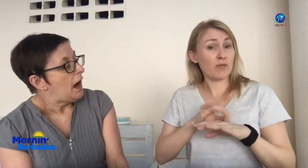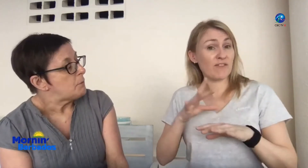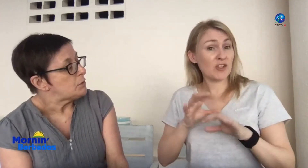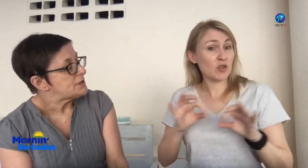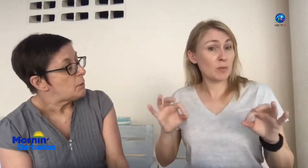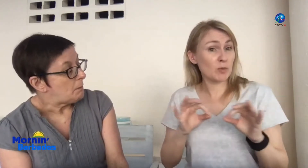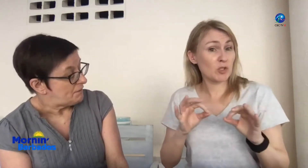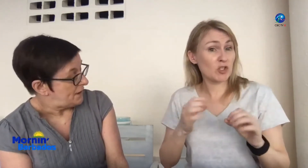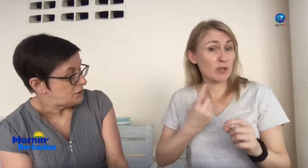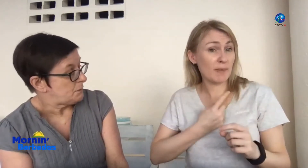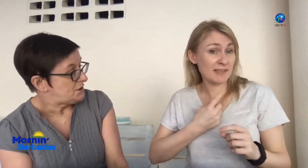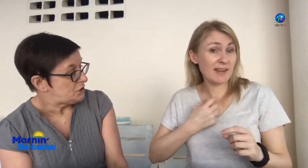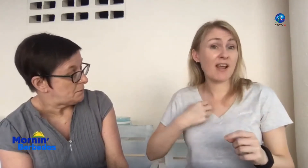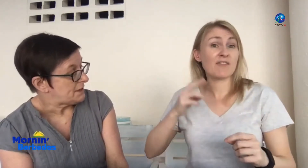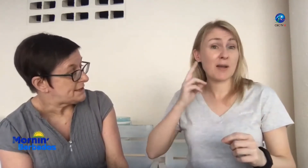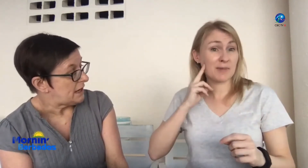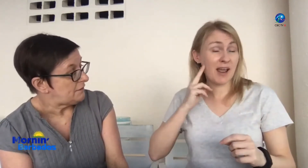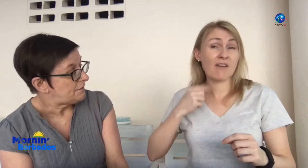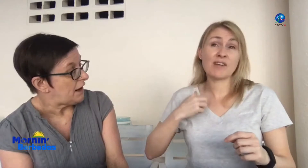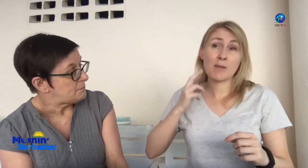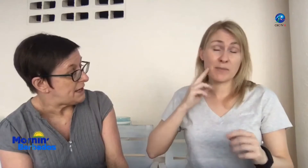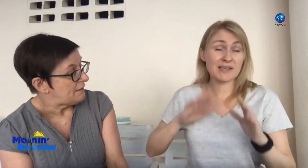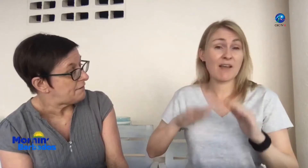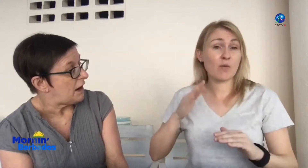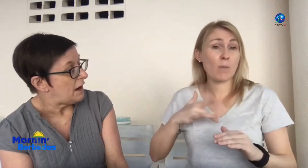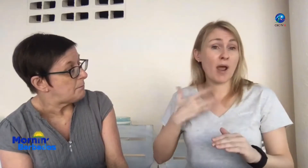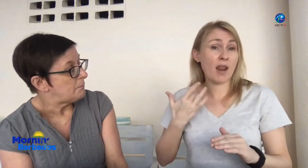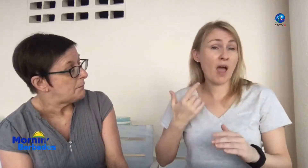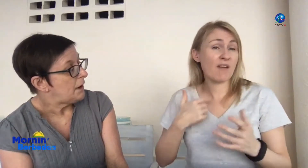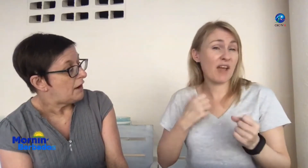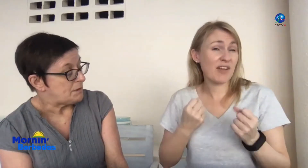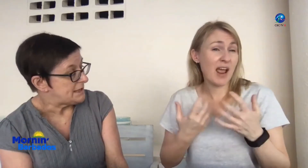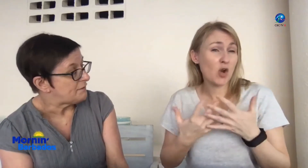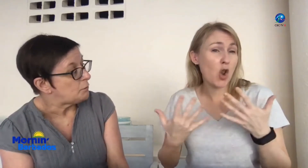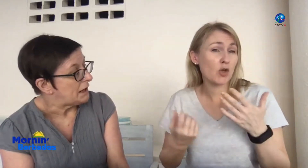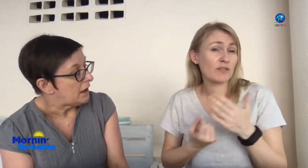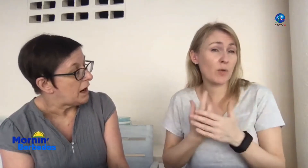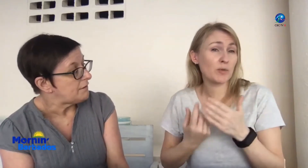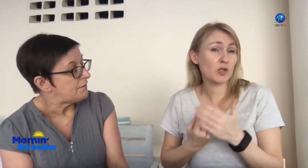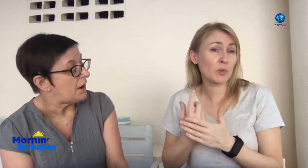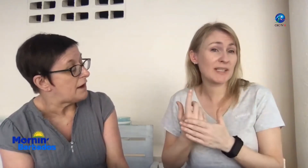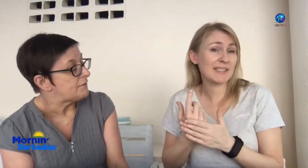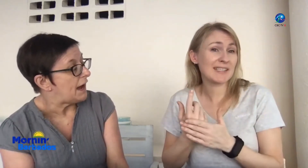i'm also a professional musician myself i'm deaf i've been deaf all my life i've